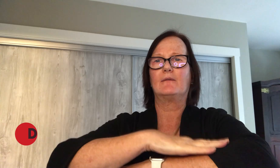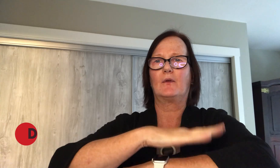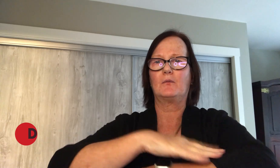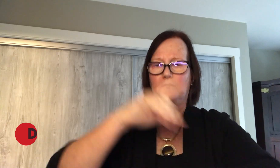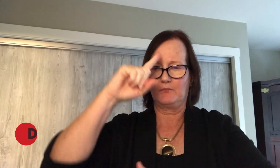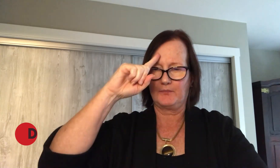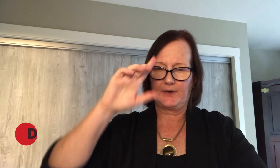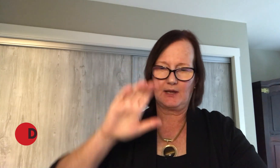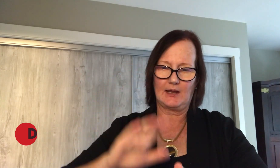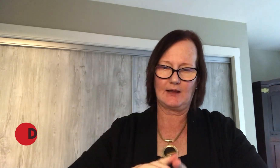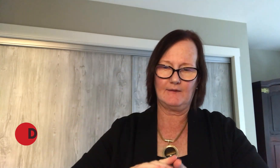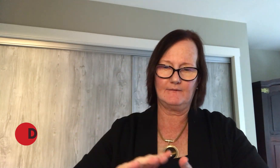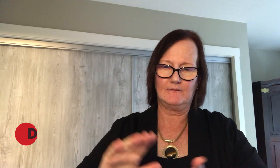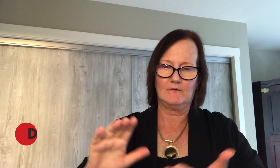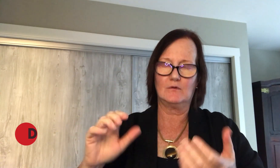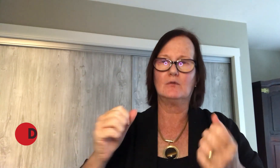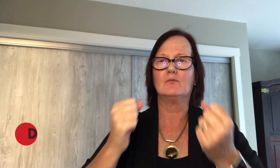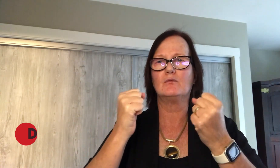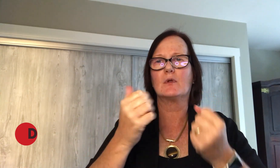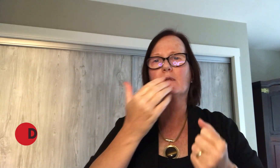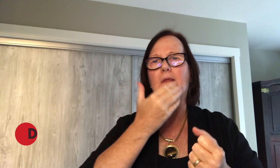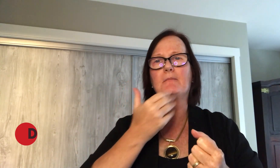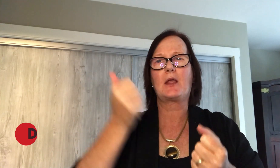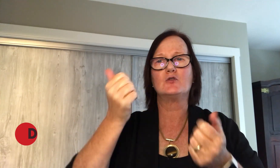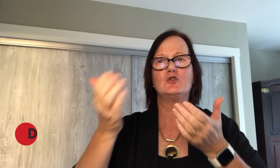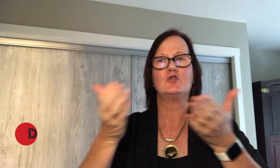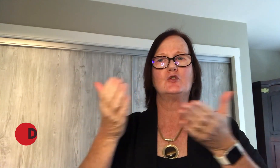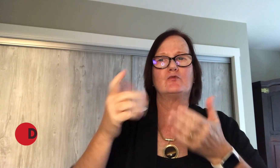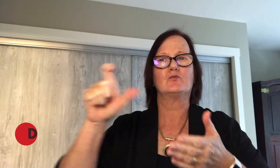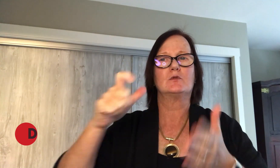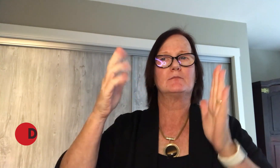his platform believes in stronger and better service for